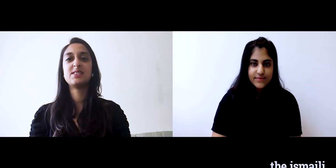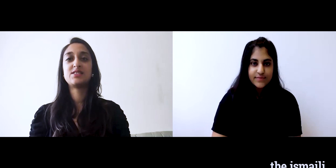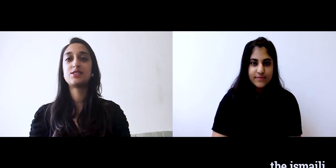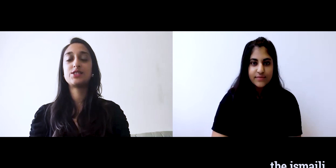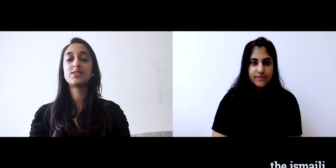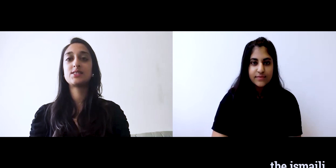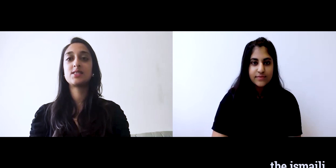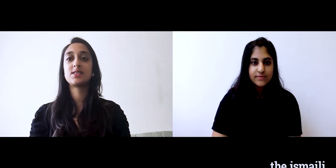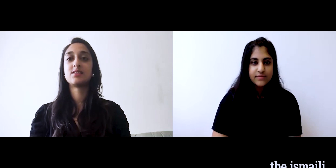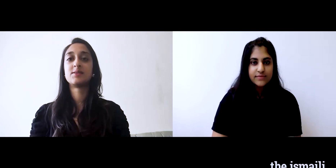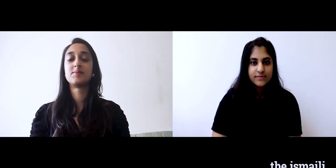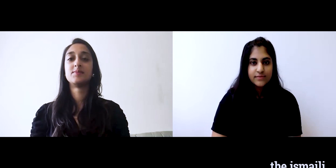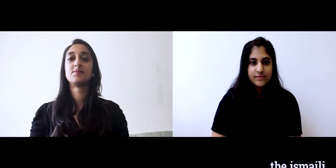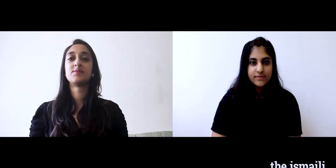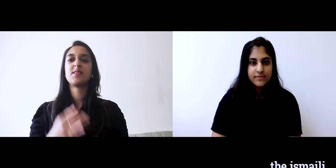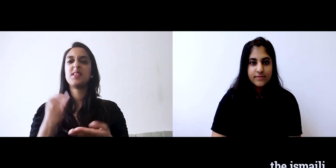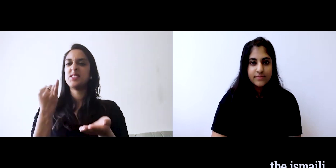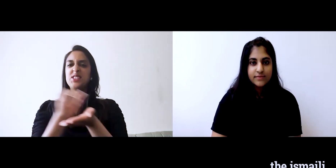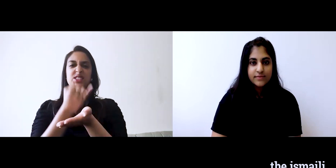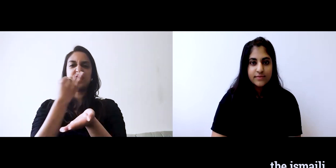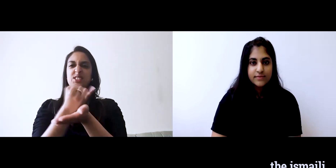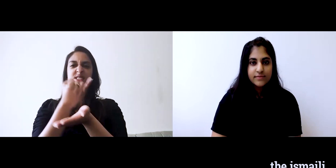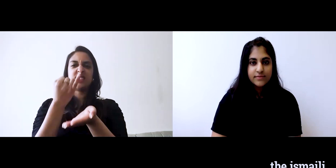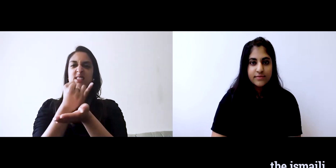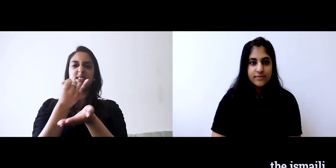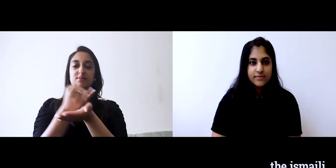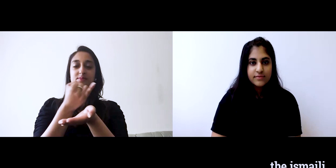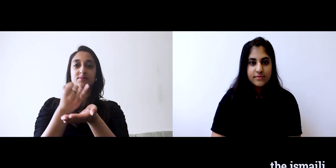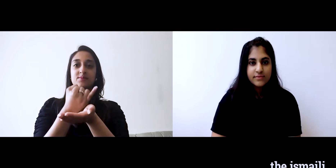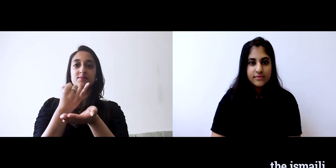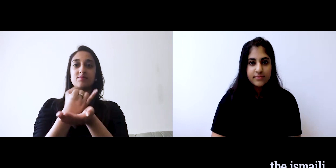Disgusting